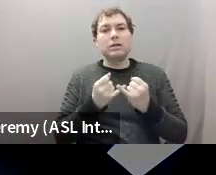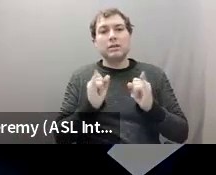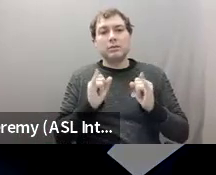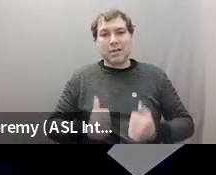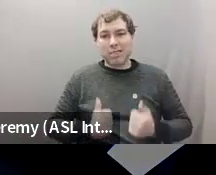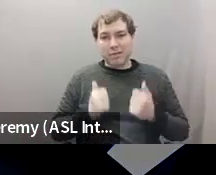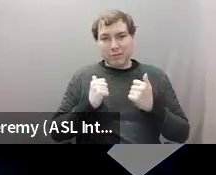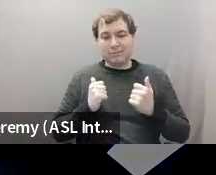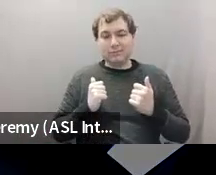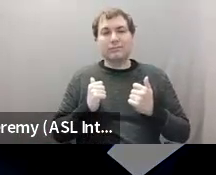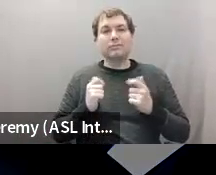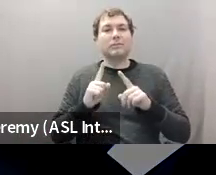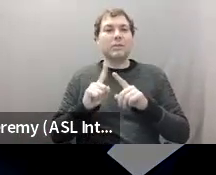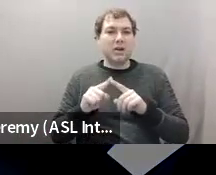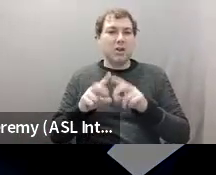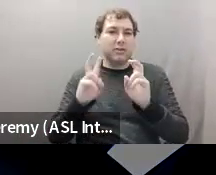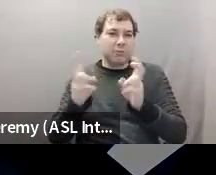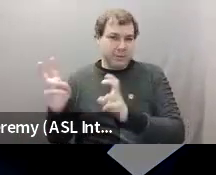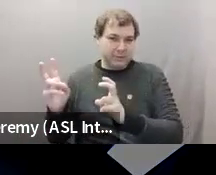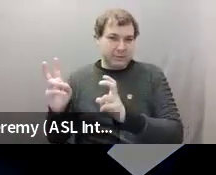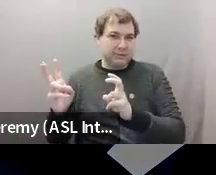Christinne Gray: depending on what they are to kind of bring that focus back